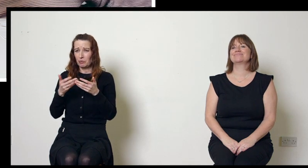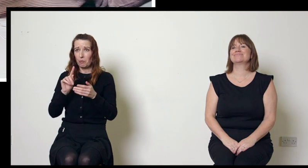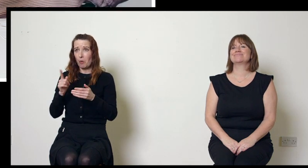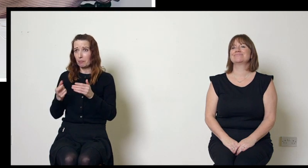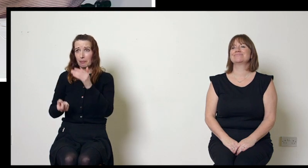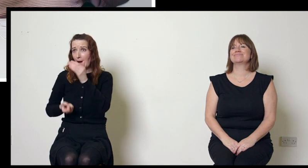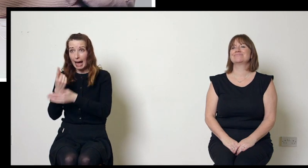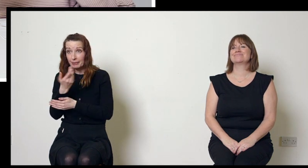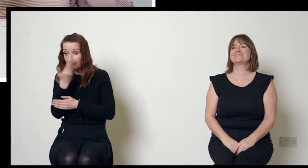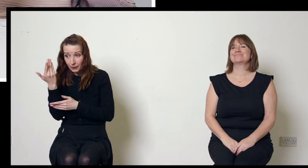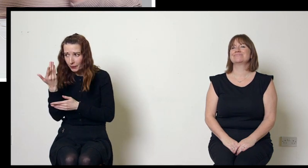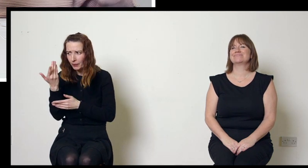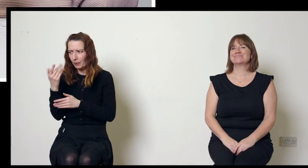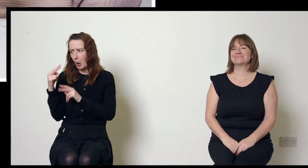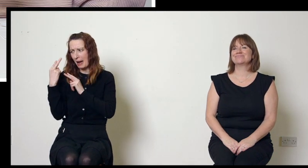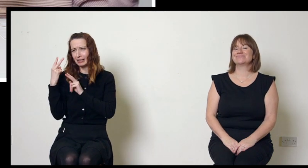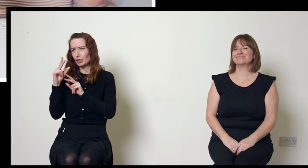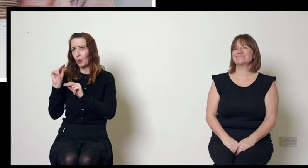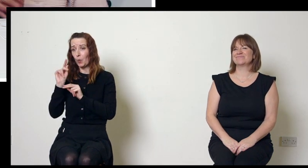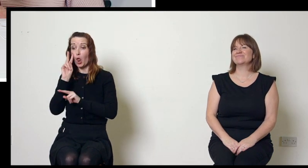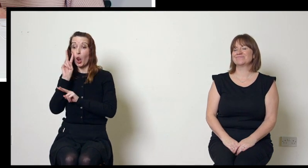but kind of moving forward and saying, let's just embrace it.